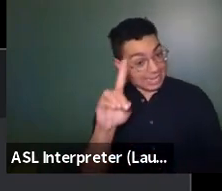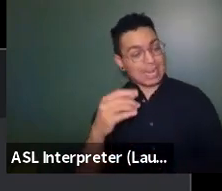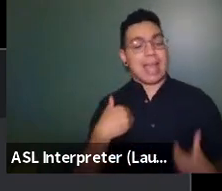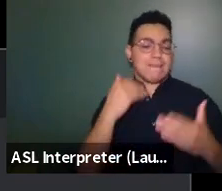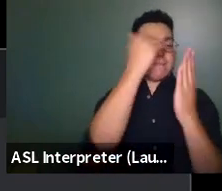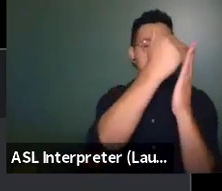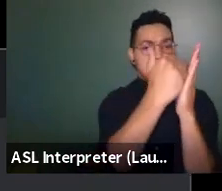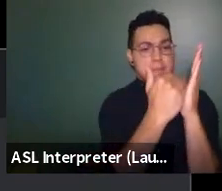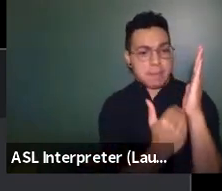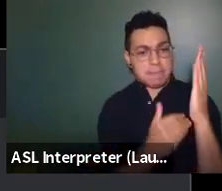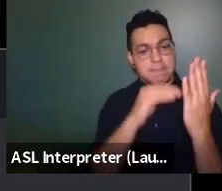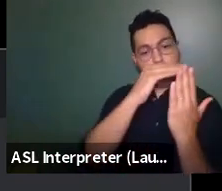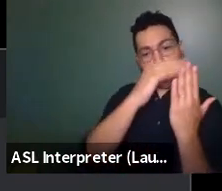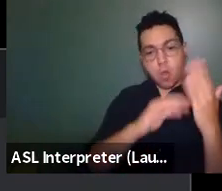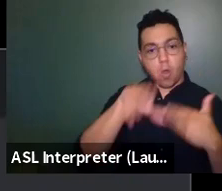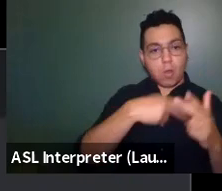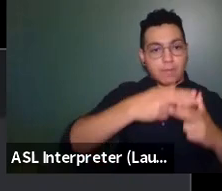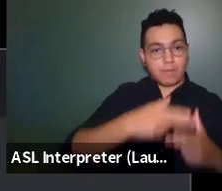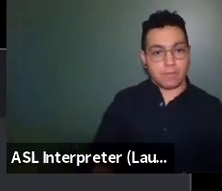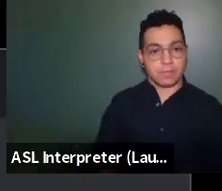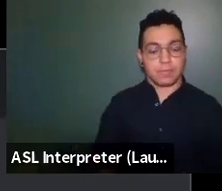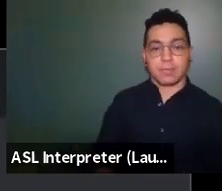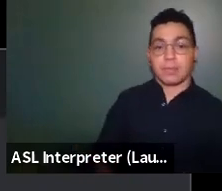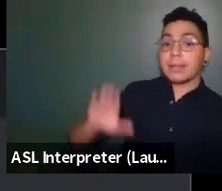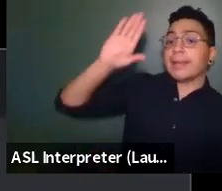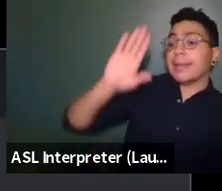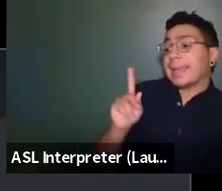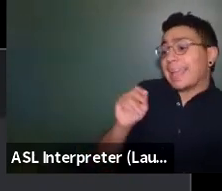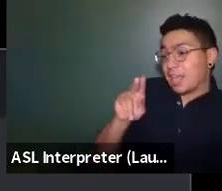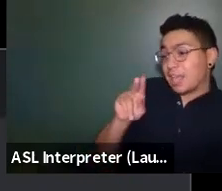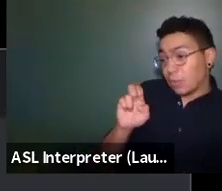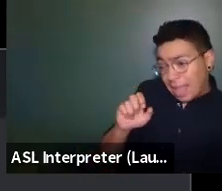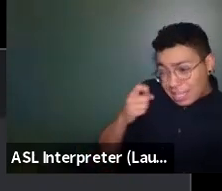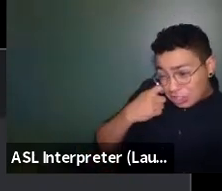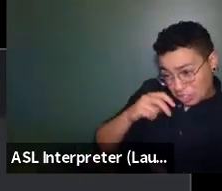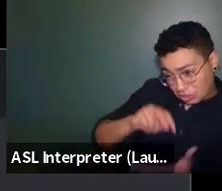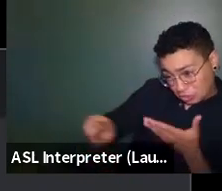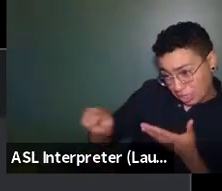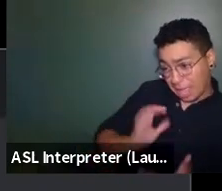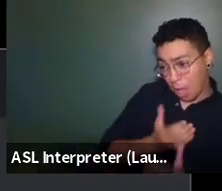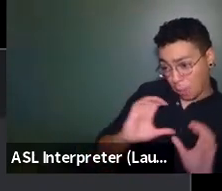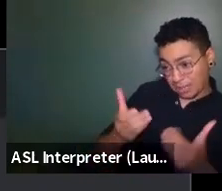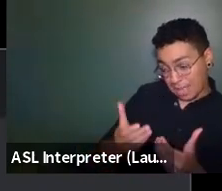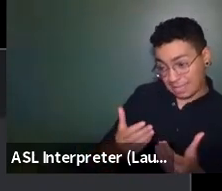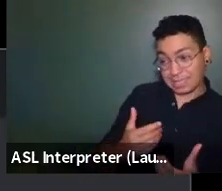ESD 101 - Jeff Crawford: Katherine, I just checked on our class because you know I am your favorite STUDENT in class. I'm also your worst student currently